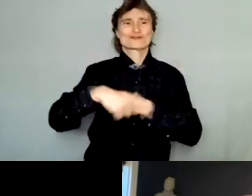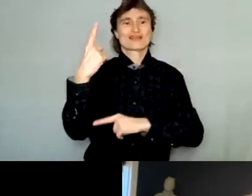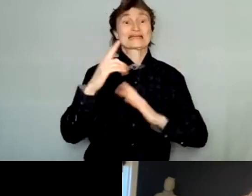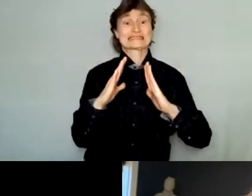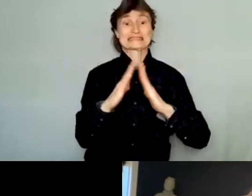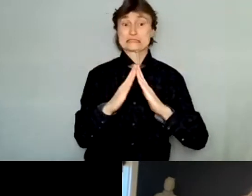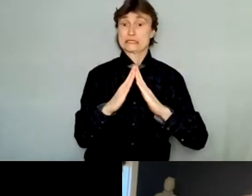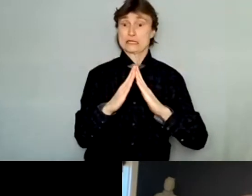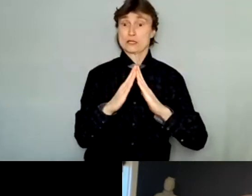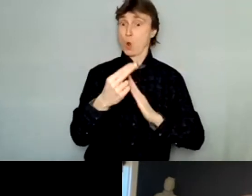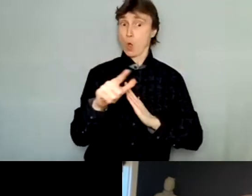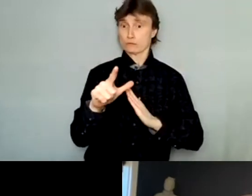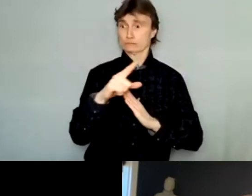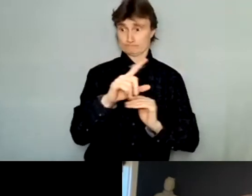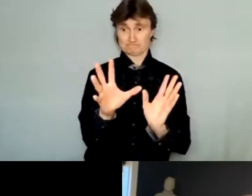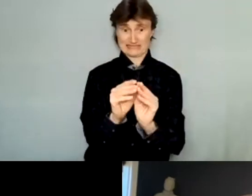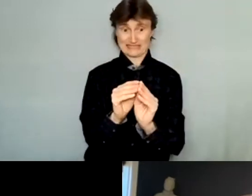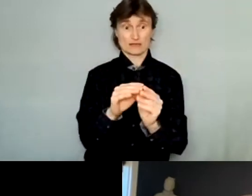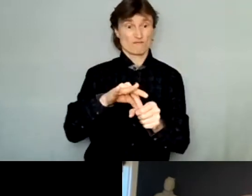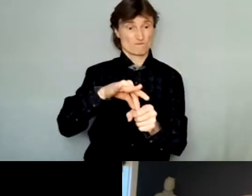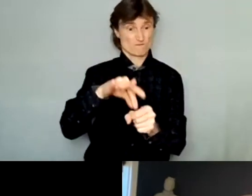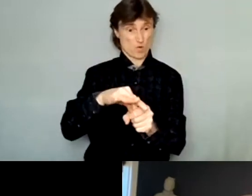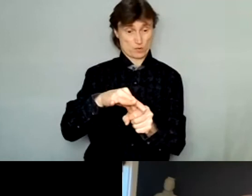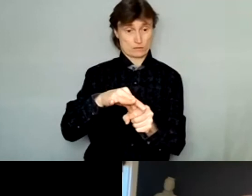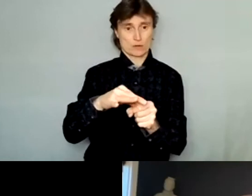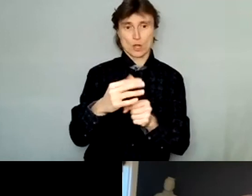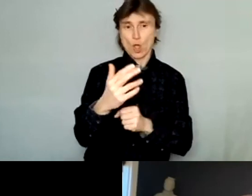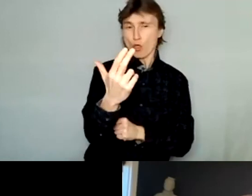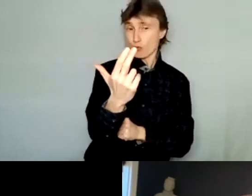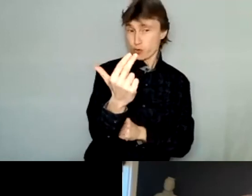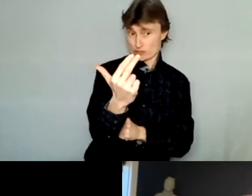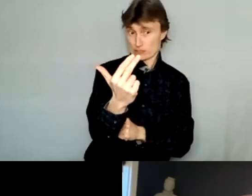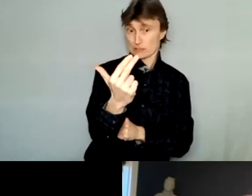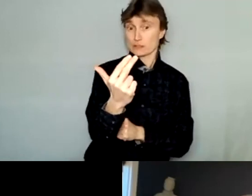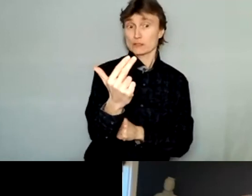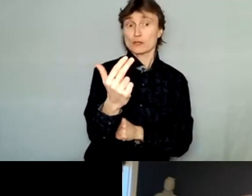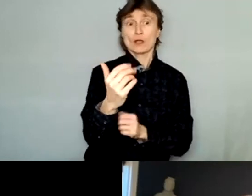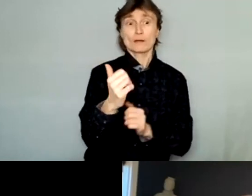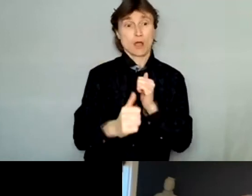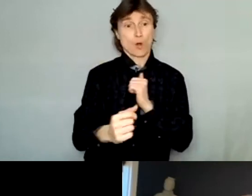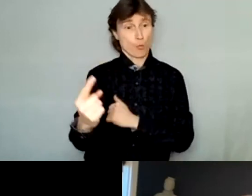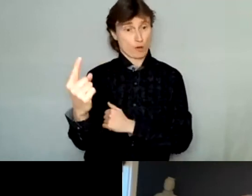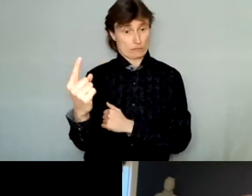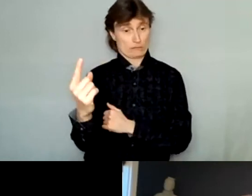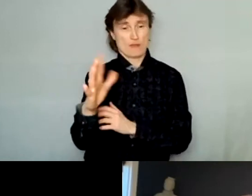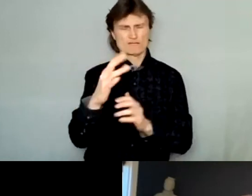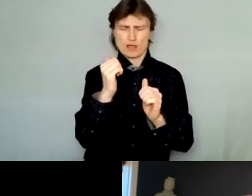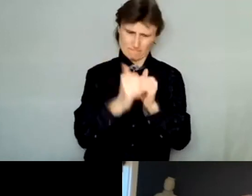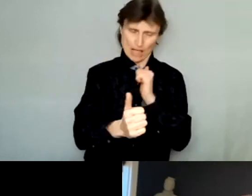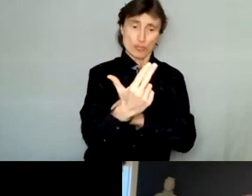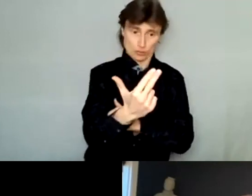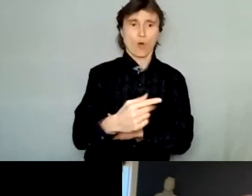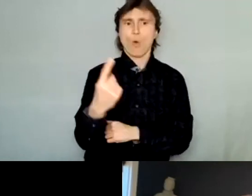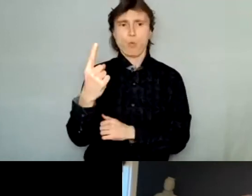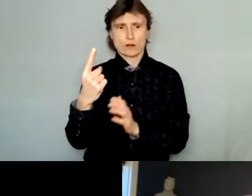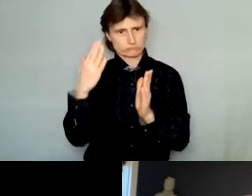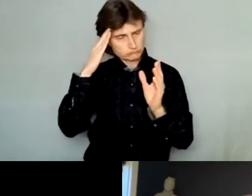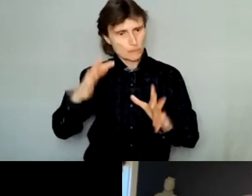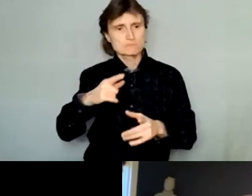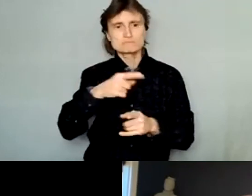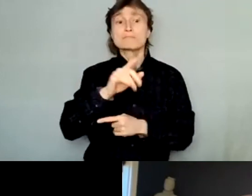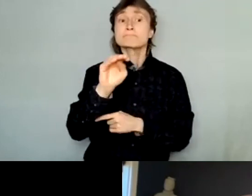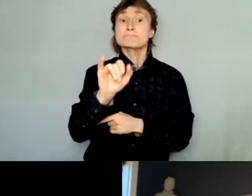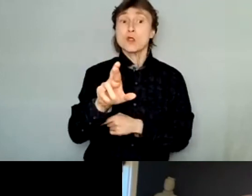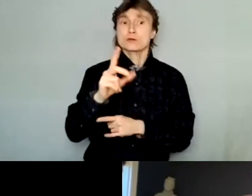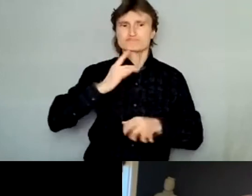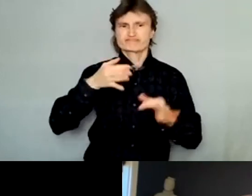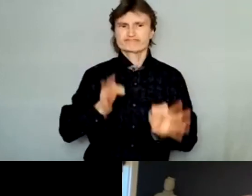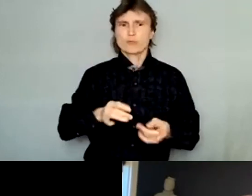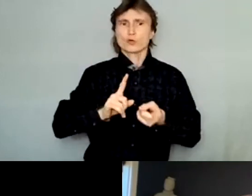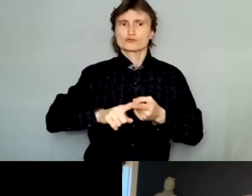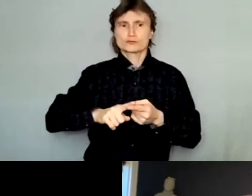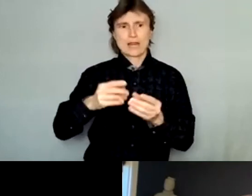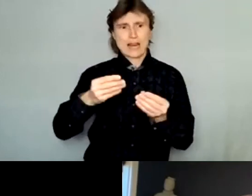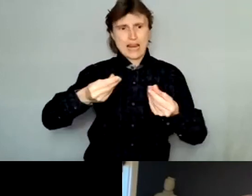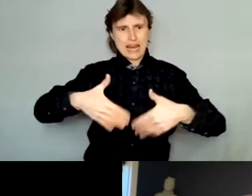And that was that by a vote of 13 to 1, Council voted to allocate land for an Indigenous Gathering